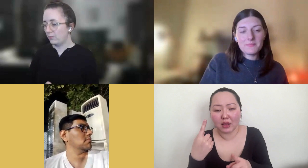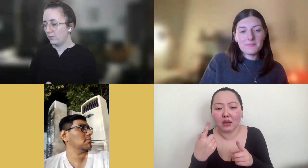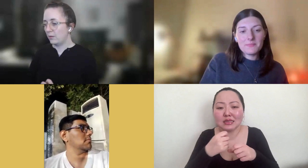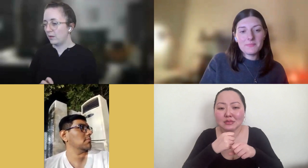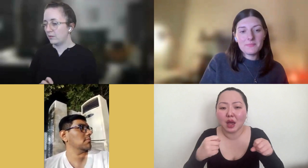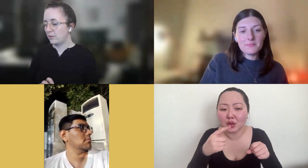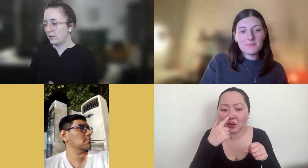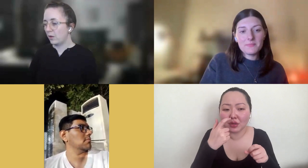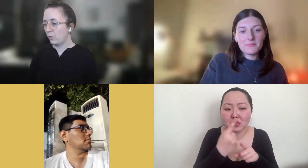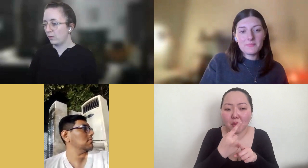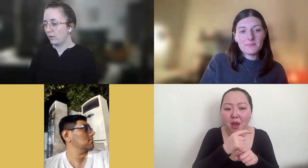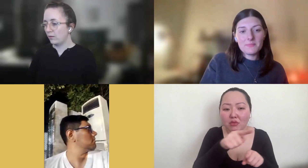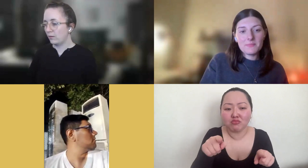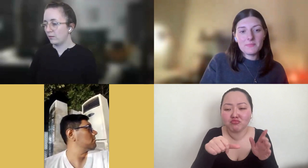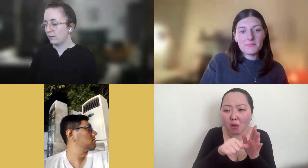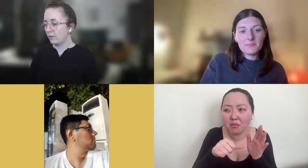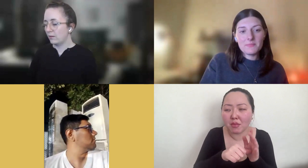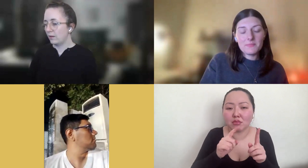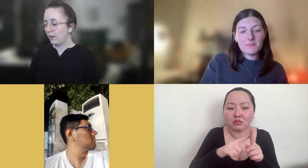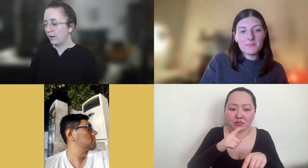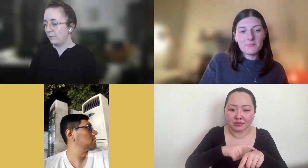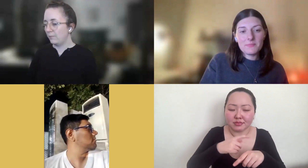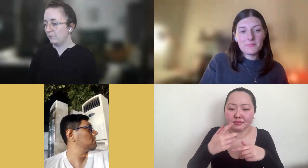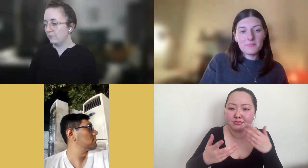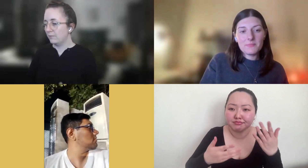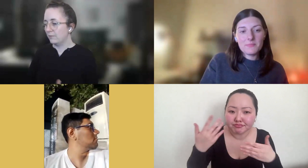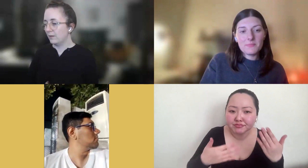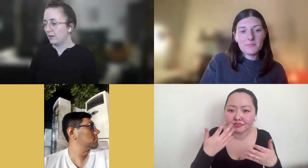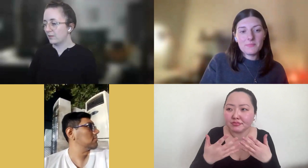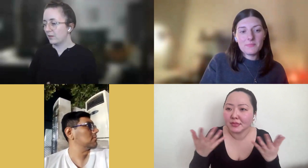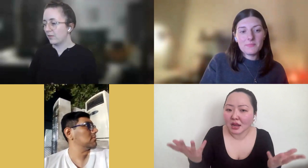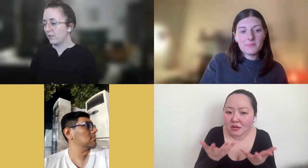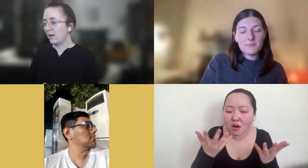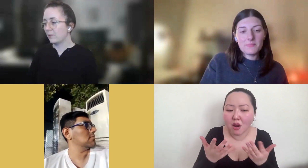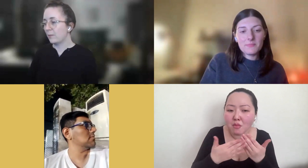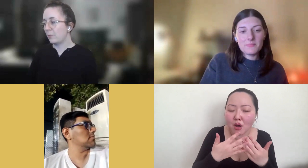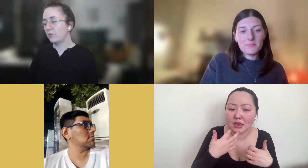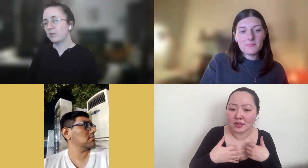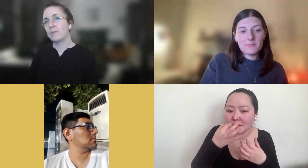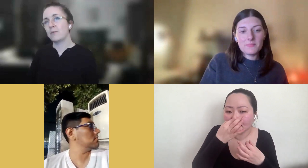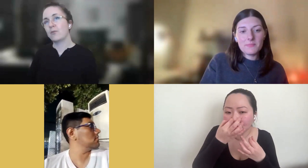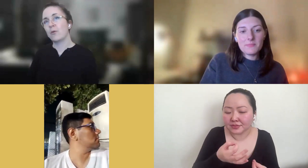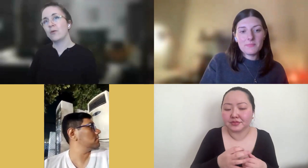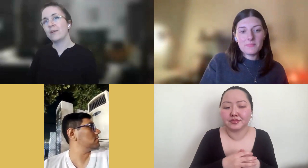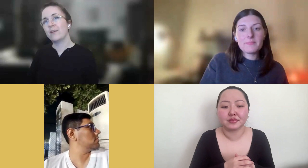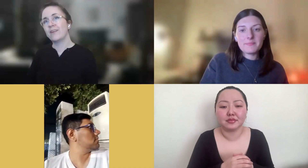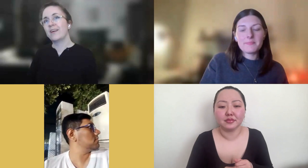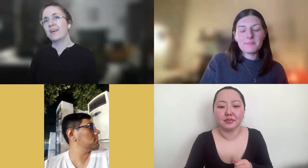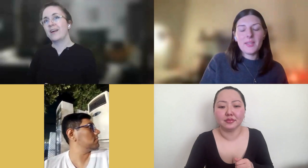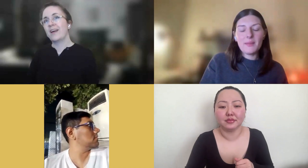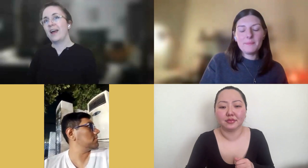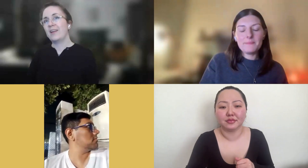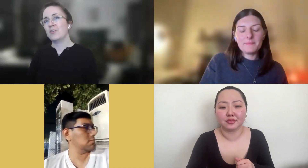know that, is to know that there are other people who have done it before,